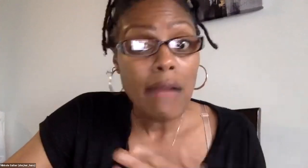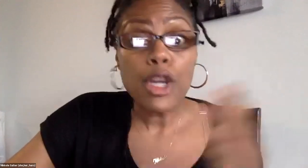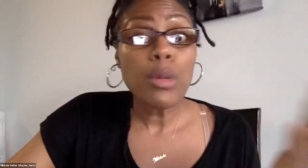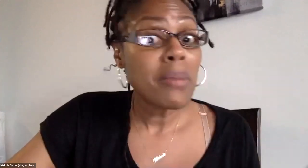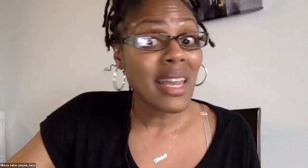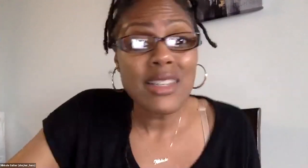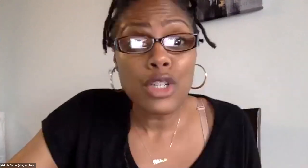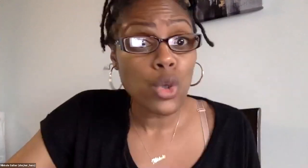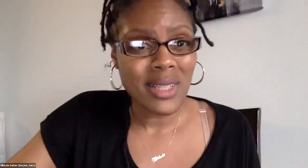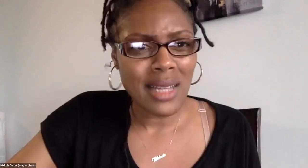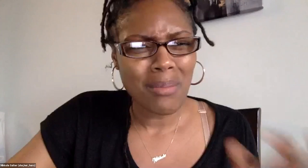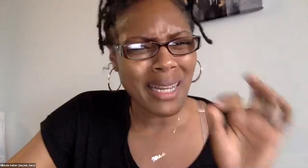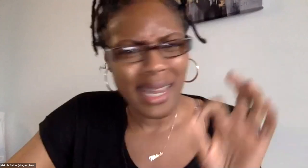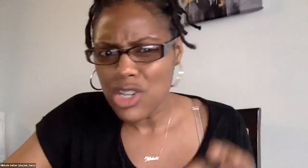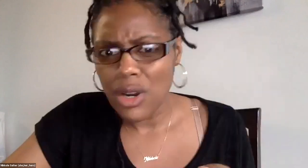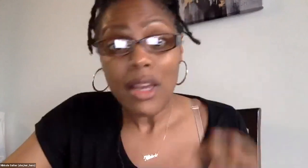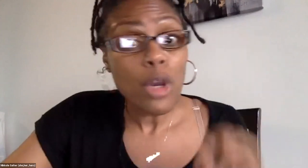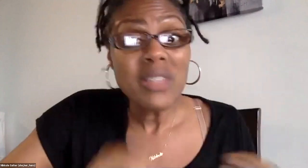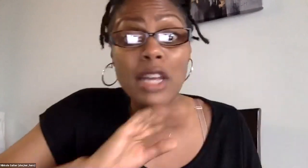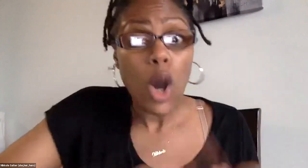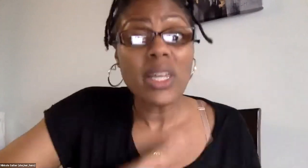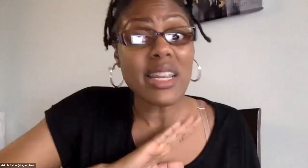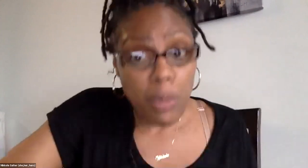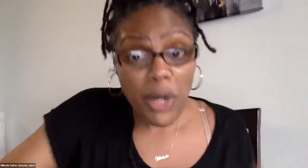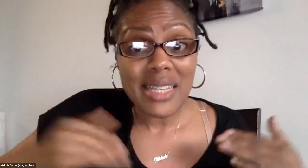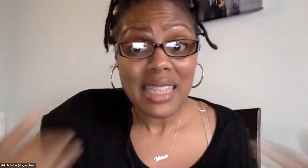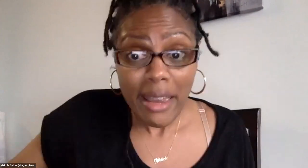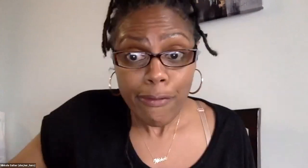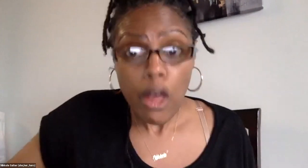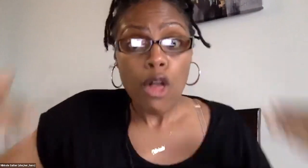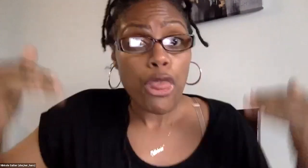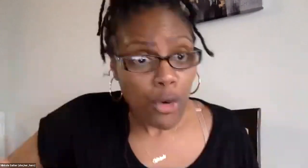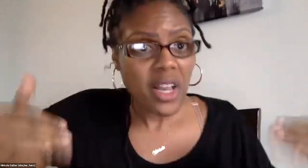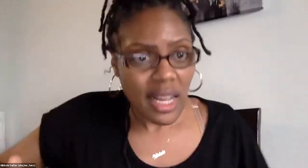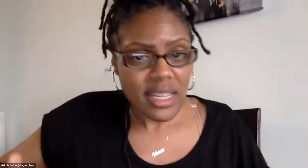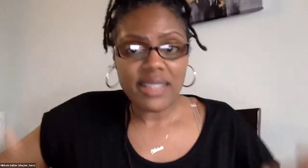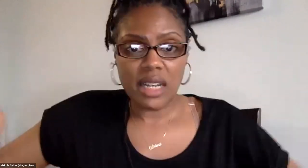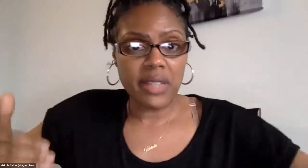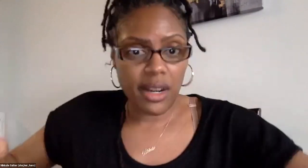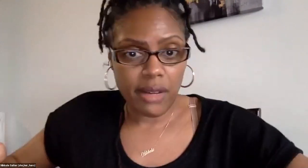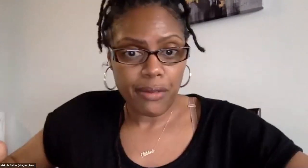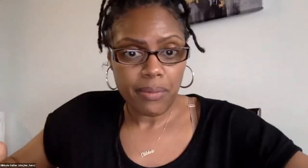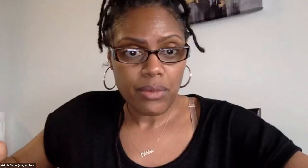Every human being is a storyteller by nature. Humans can only experience life through the context of a narrative.